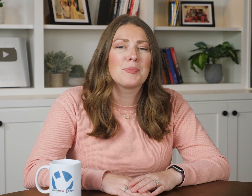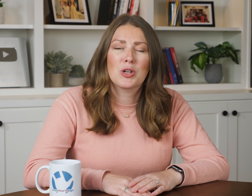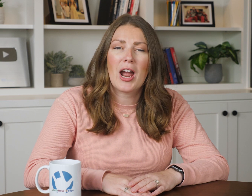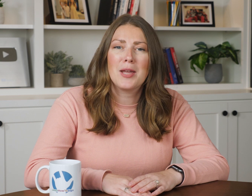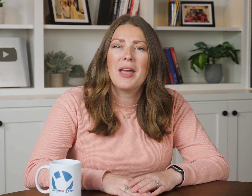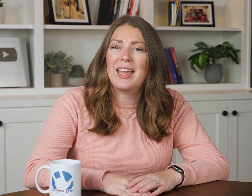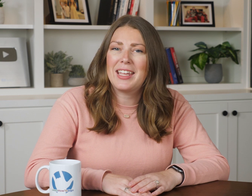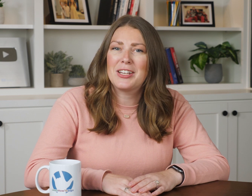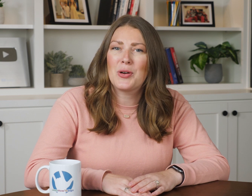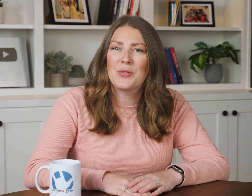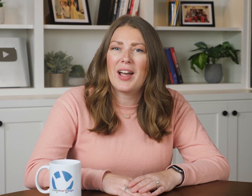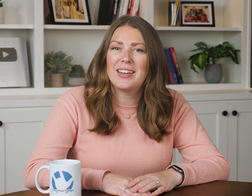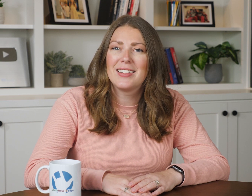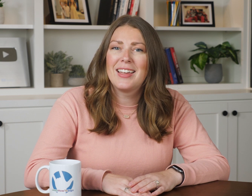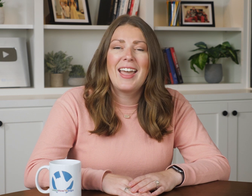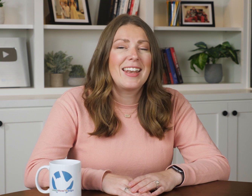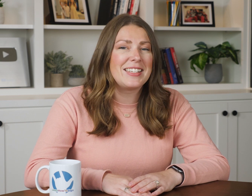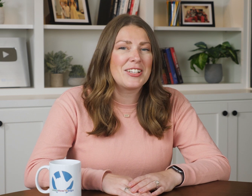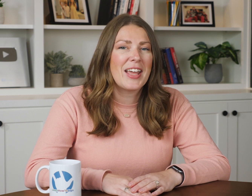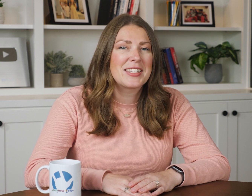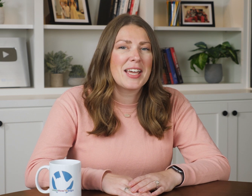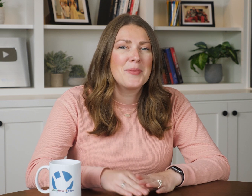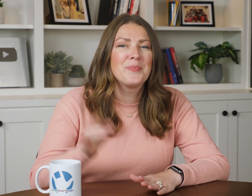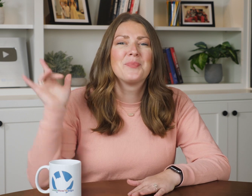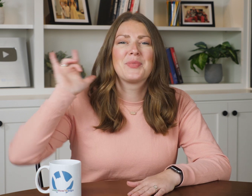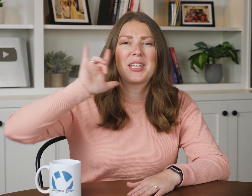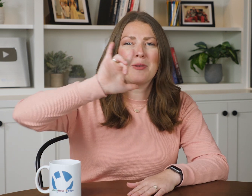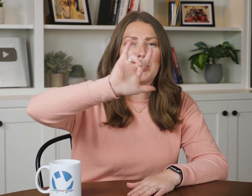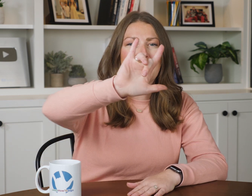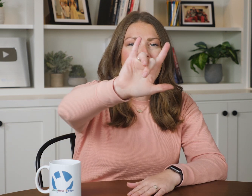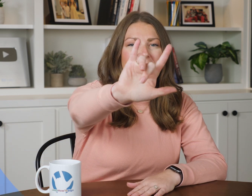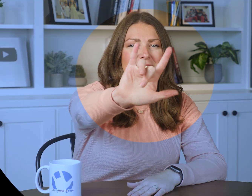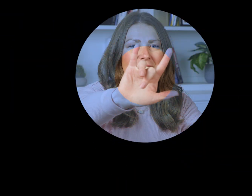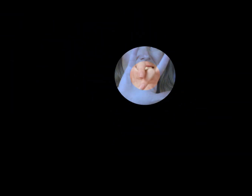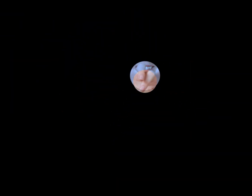subscribe, and get notified and until next time keep learning how to sign 🤟🏼